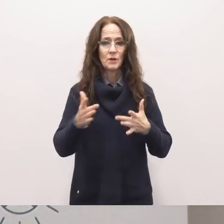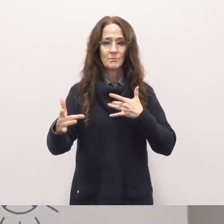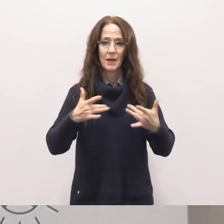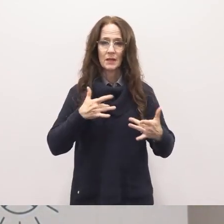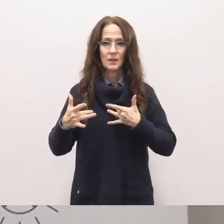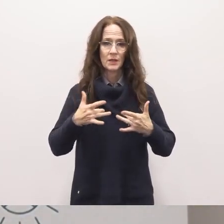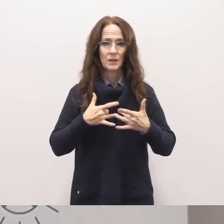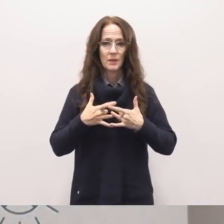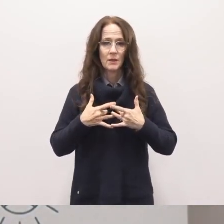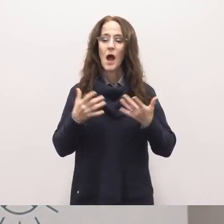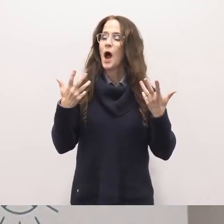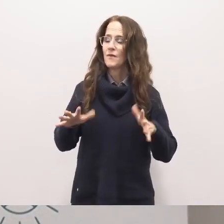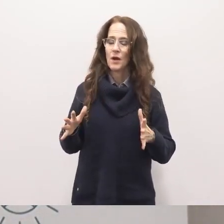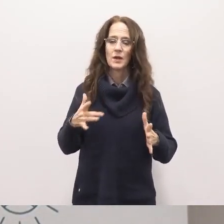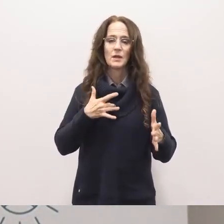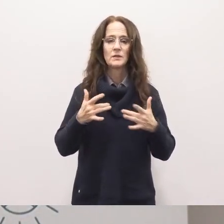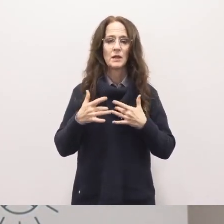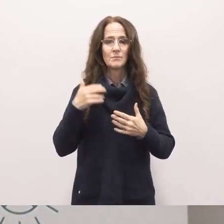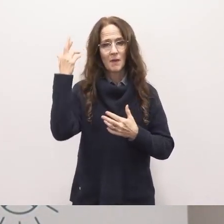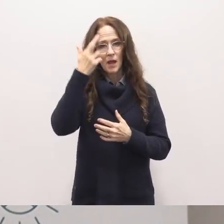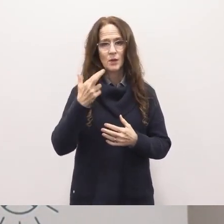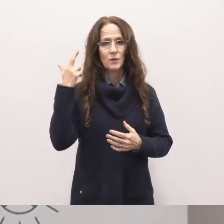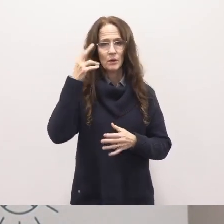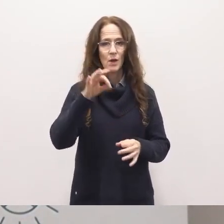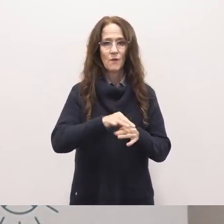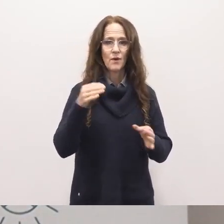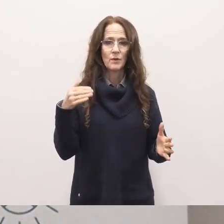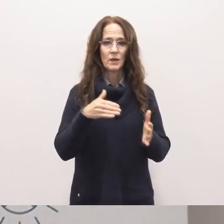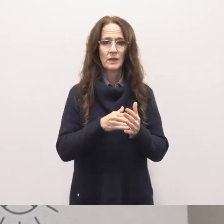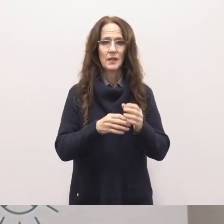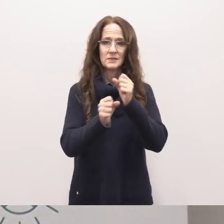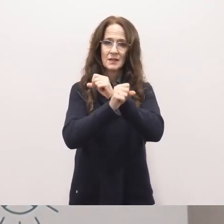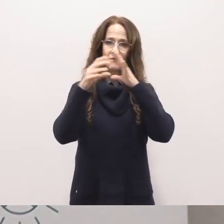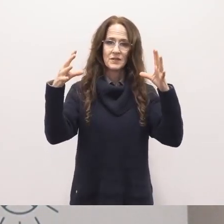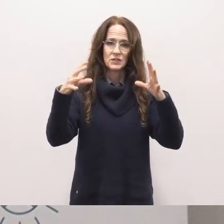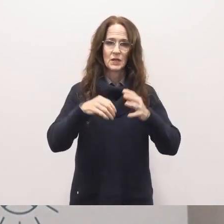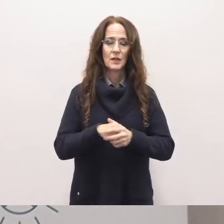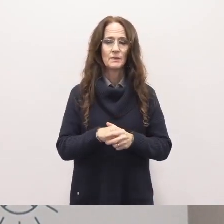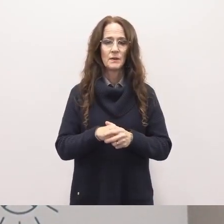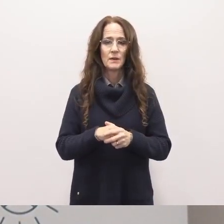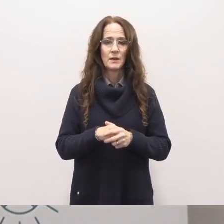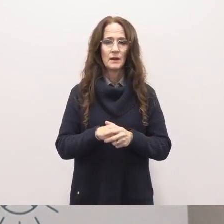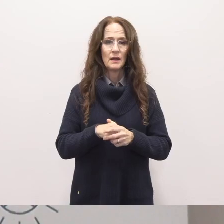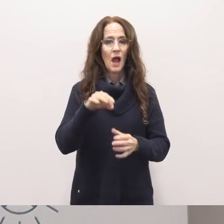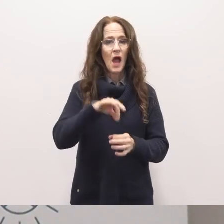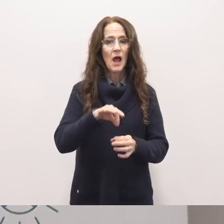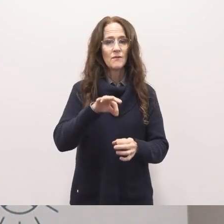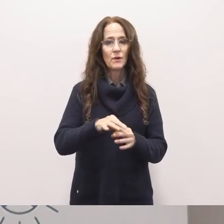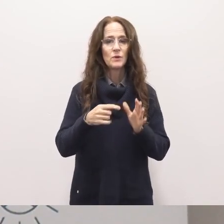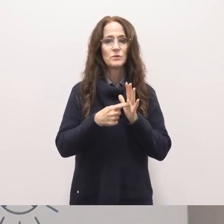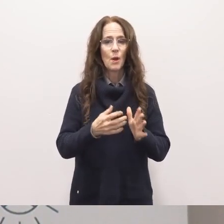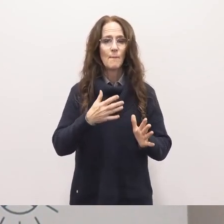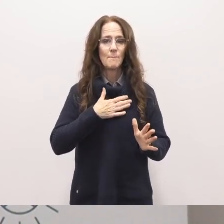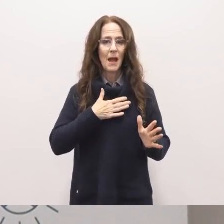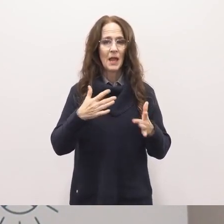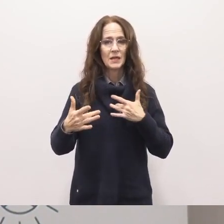I'm sorry, I've already shared my reasons for voting against the vision. I casted a vote that reflects my concerns regarding